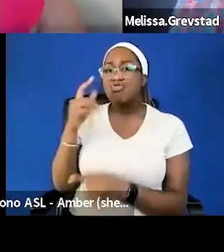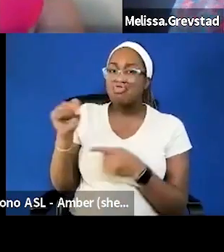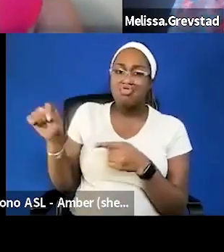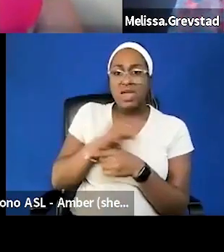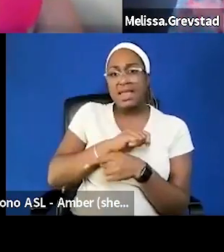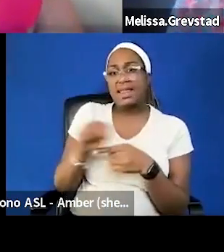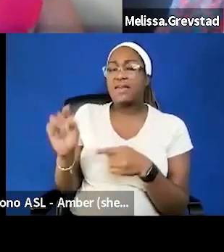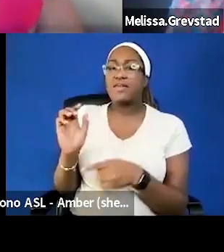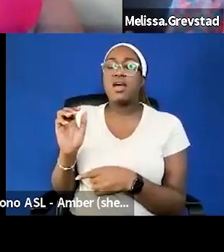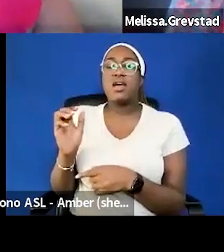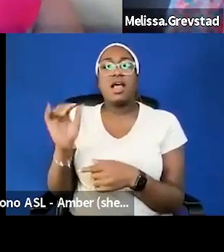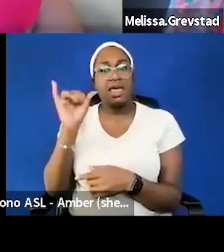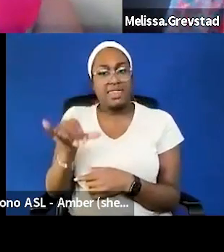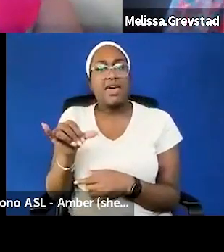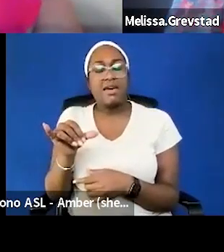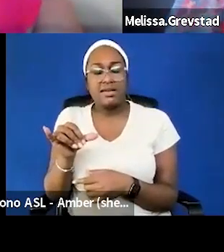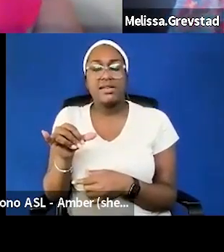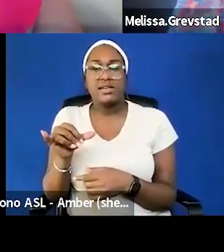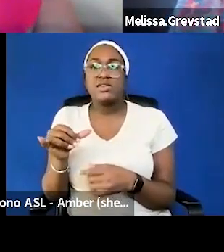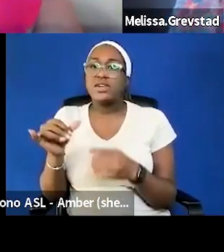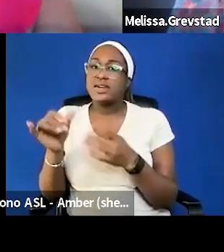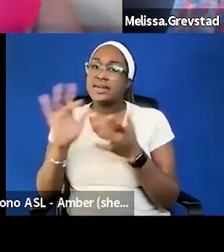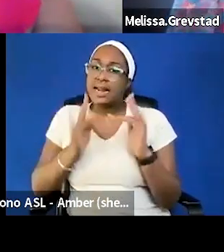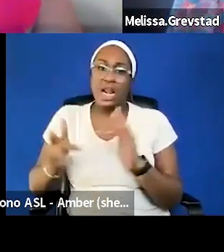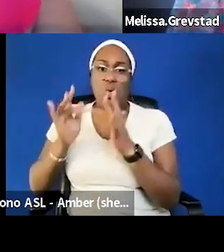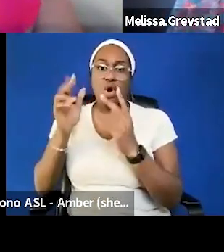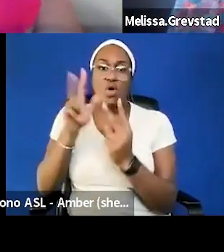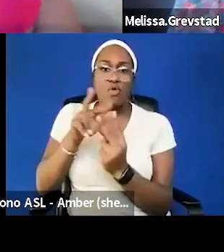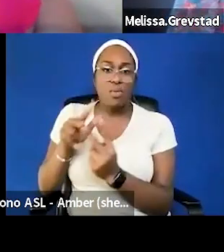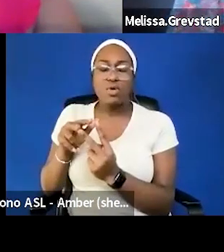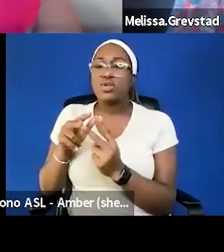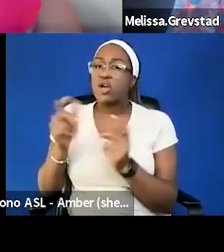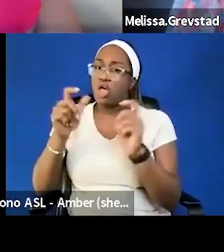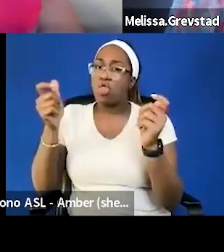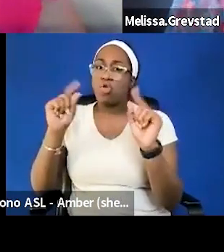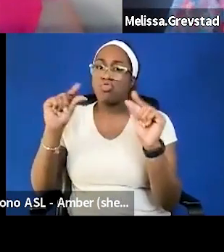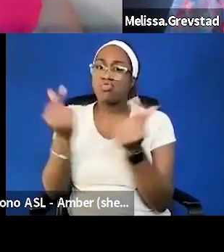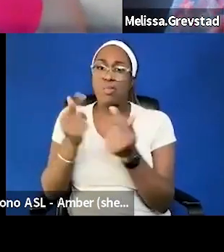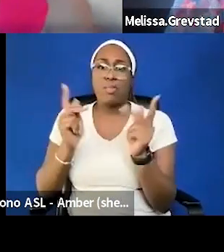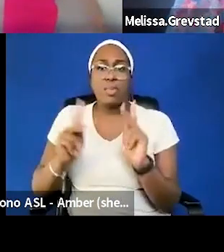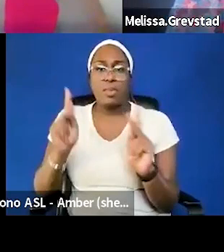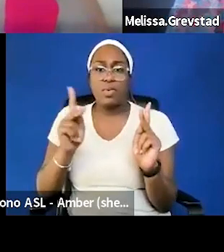that our entire agency, network of partners, very large group of people that that we are